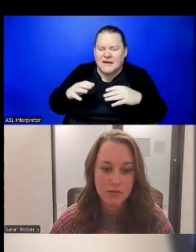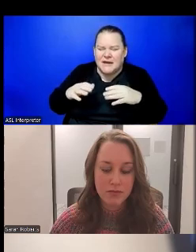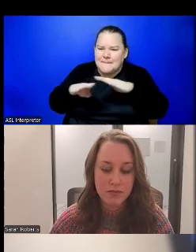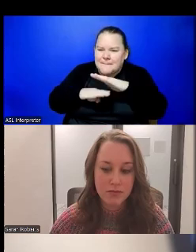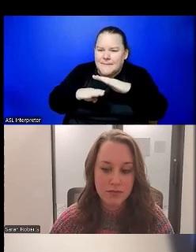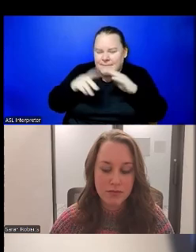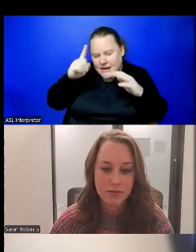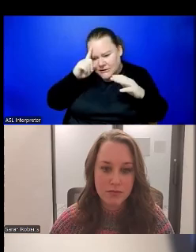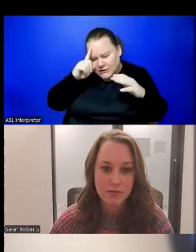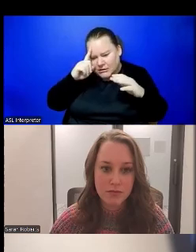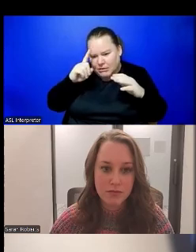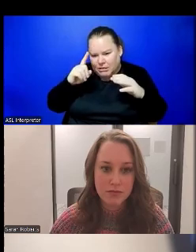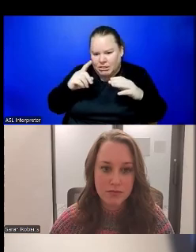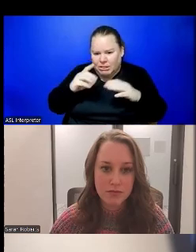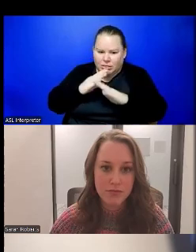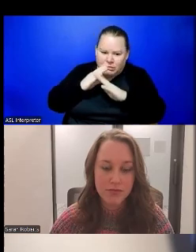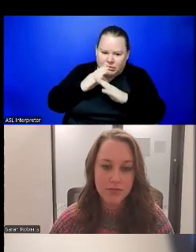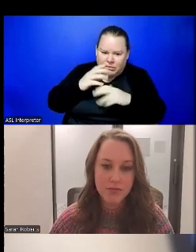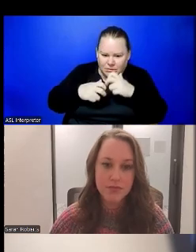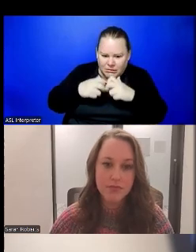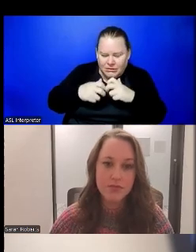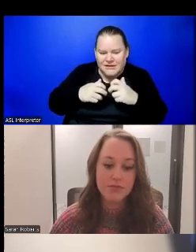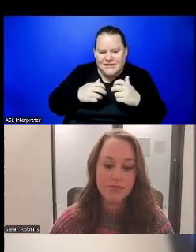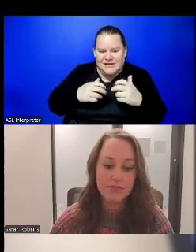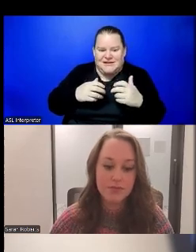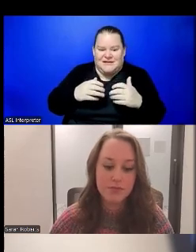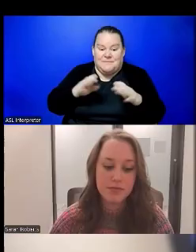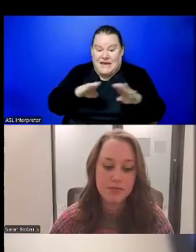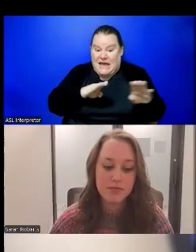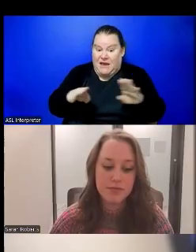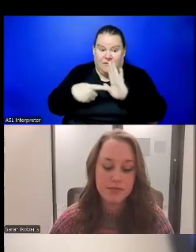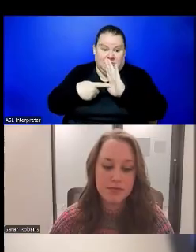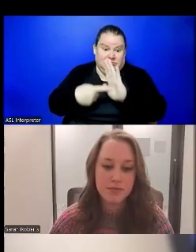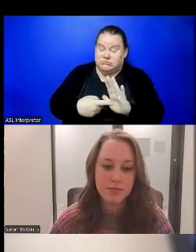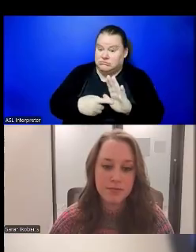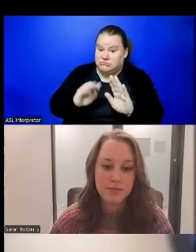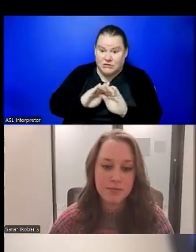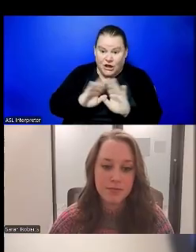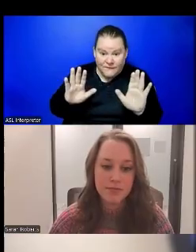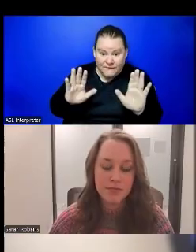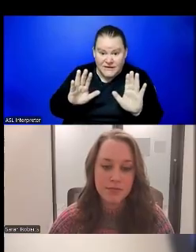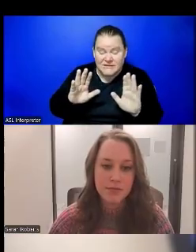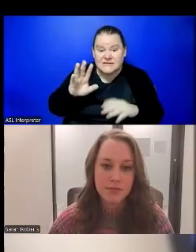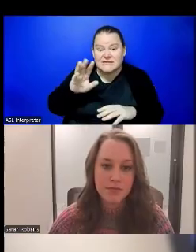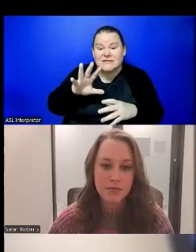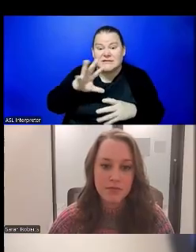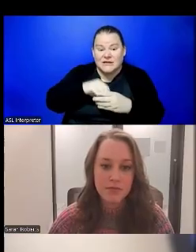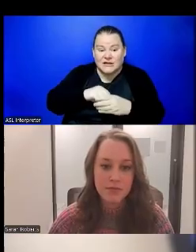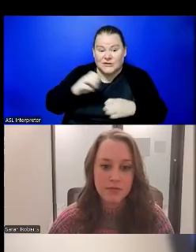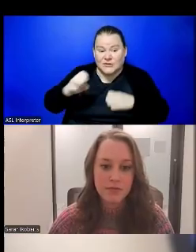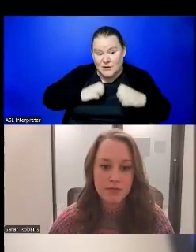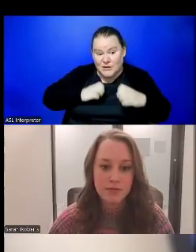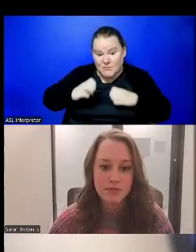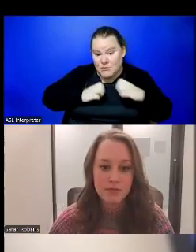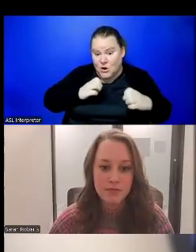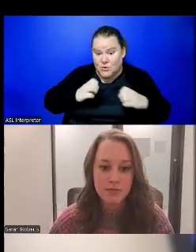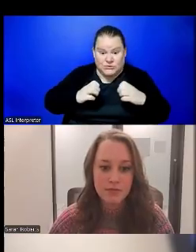manifestations become quite prominent. Include including emotional ability, obsessive compulsive tendencies,